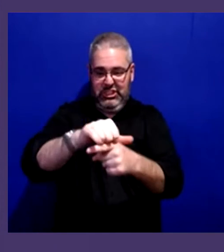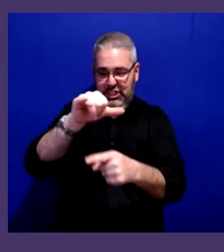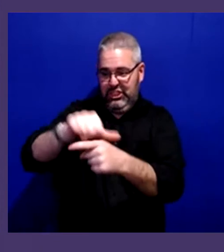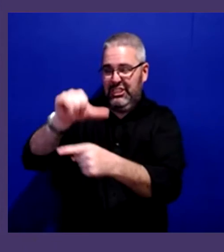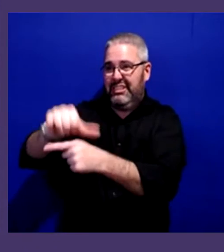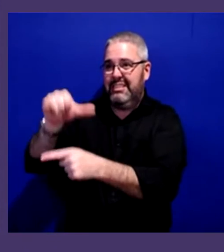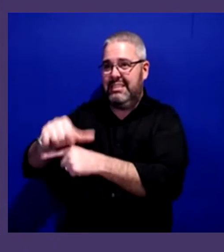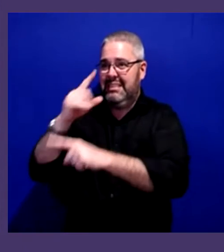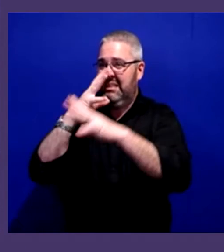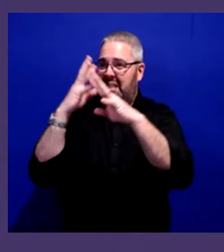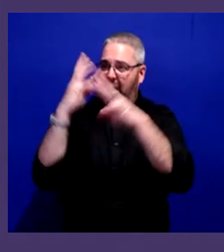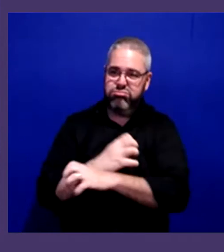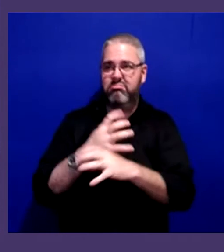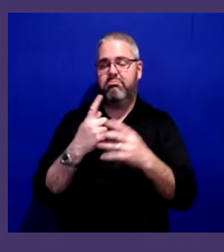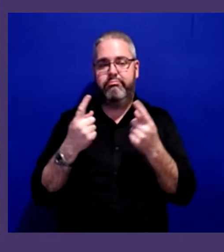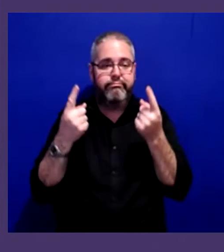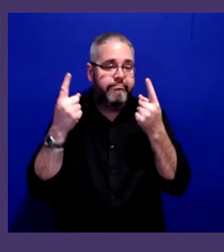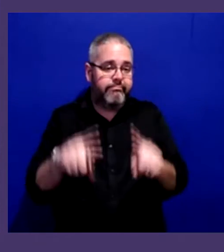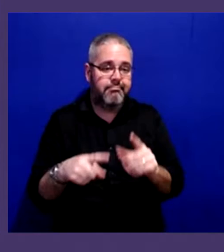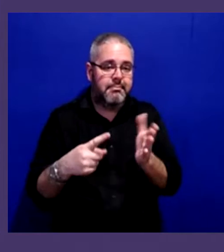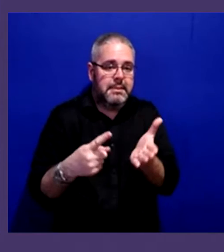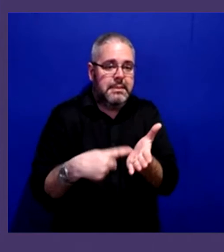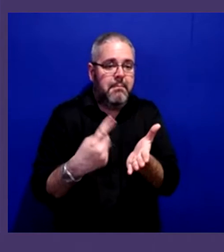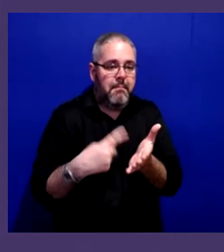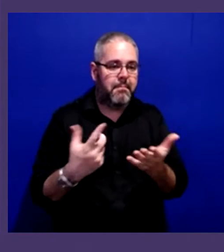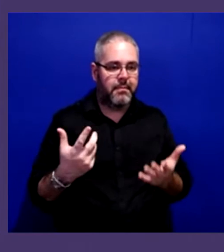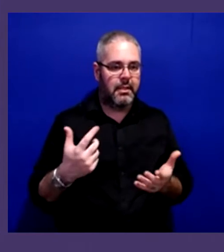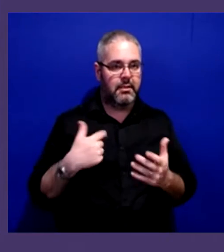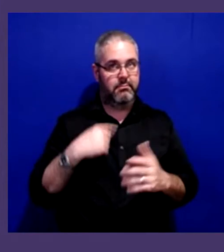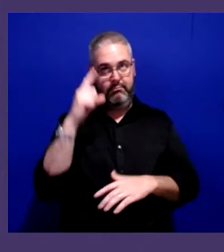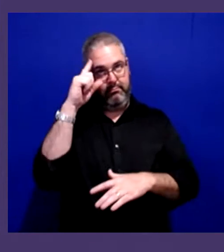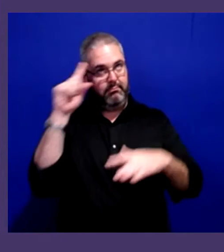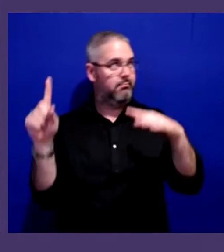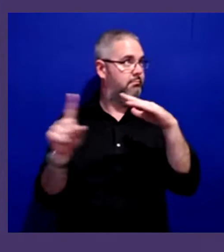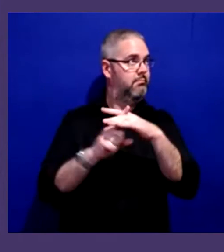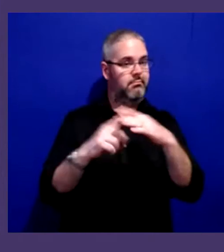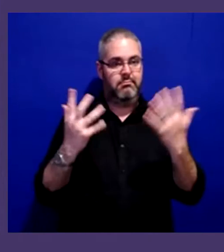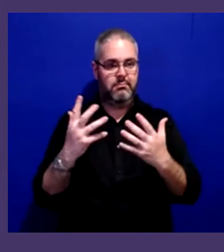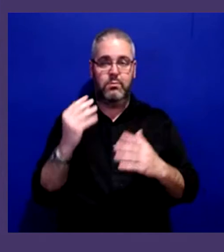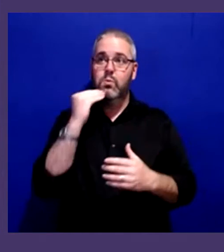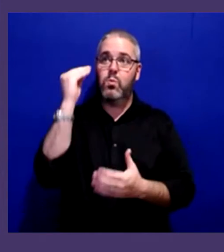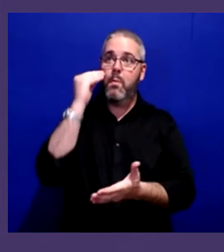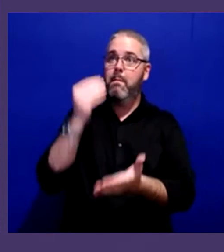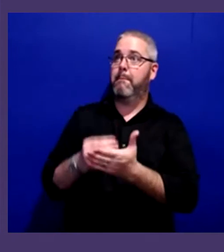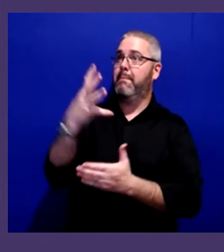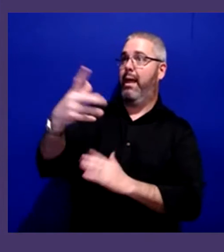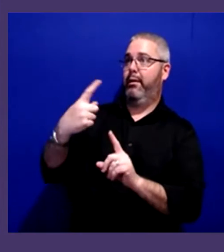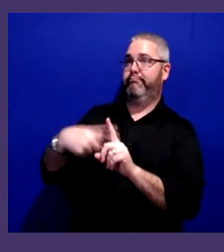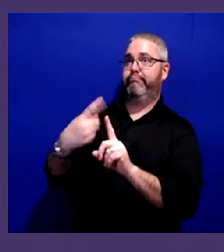I think a lot about mortgages when it comes to this, mortgages I think are just inherently difficult to understand.